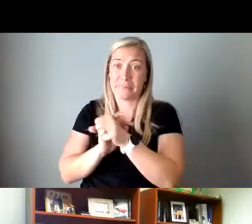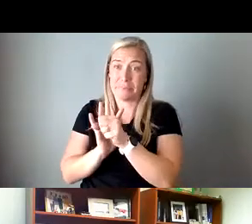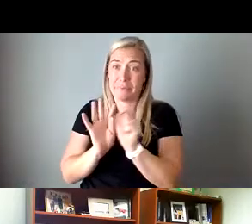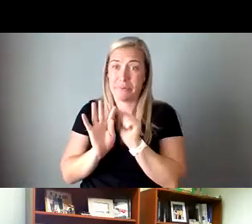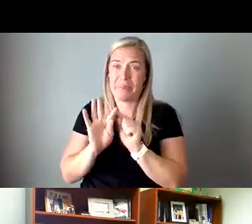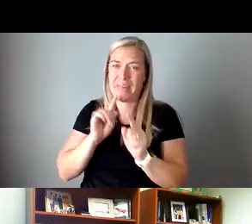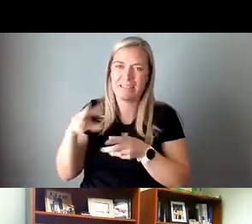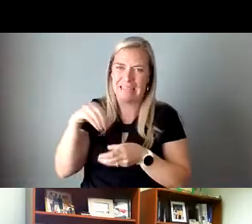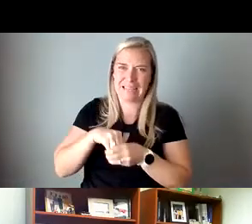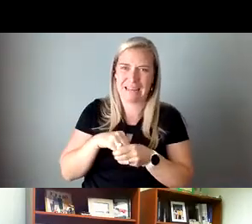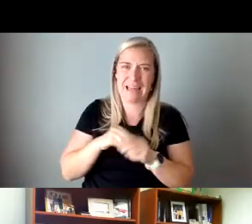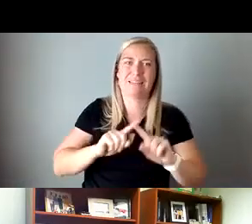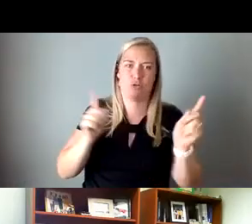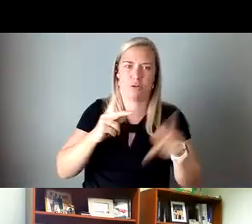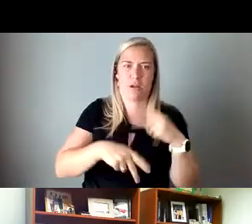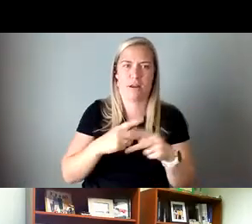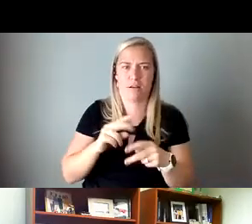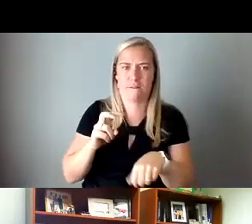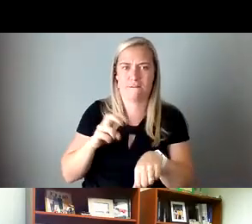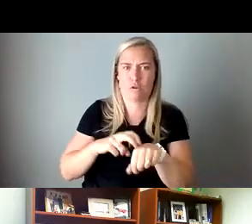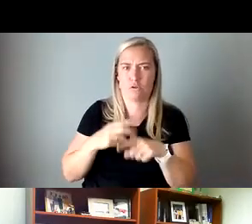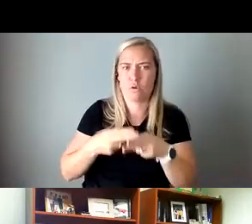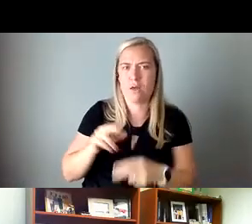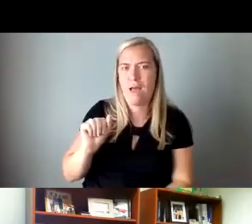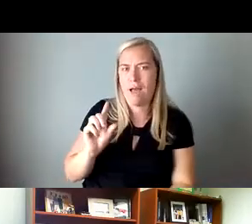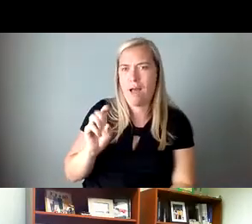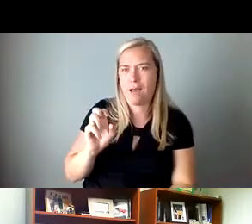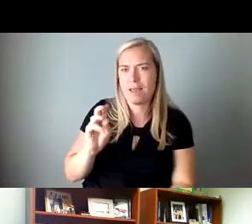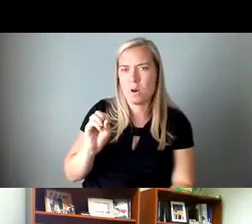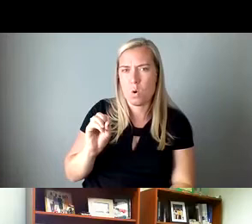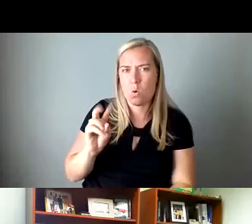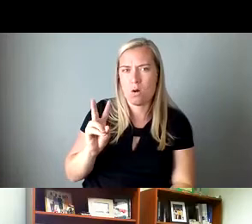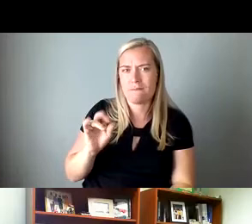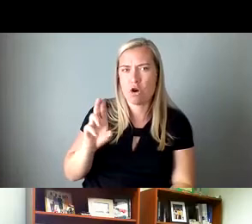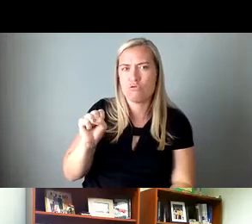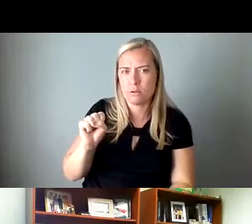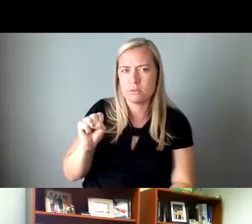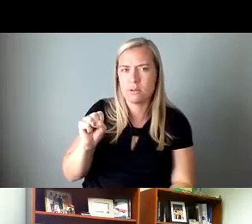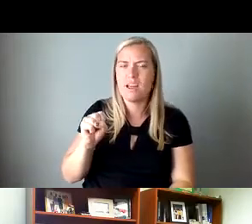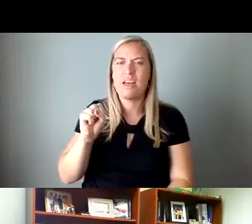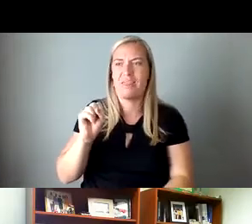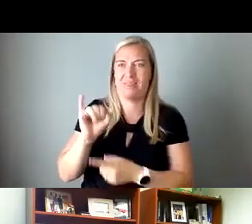an adenovirus, and that's given as a vaccine. The adenovirus can't really hurt you. It can't cause